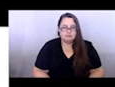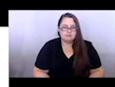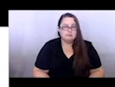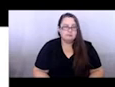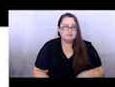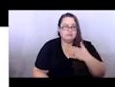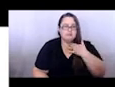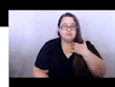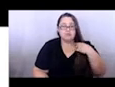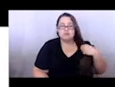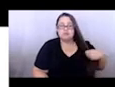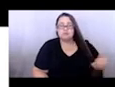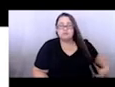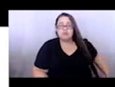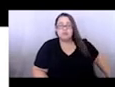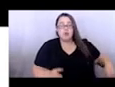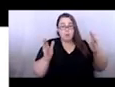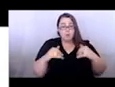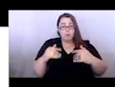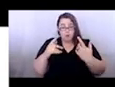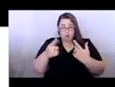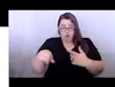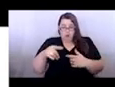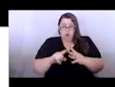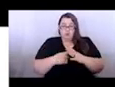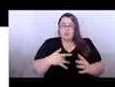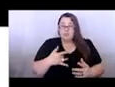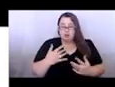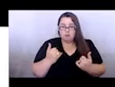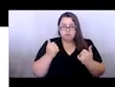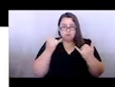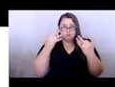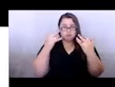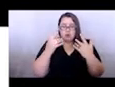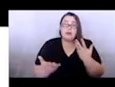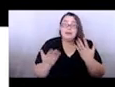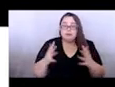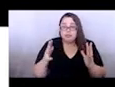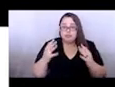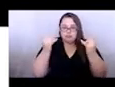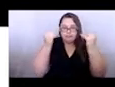OK, so when you are starting to feel overwhelmed, or you already feel overwhelmed or you are stressed out,